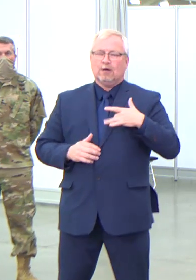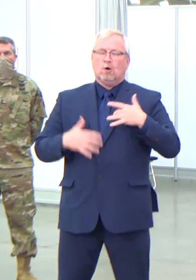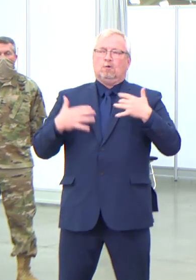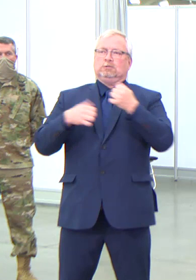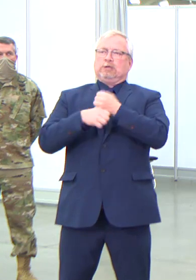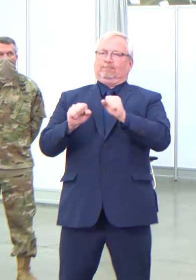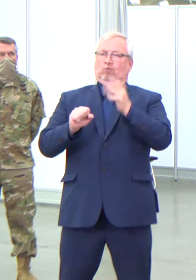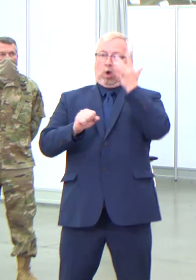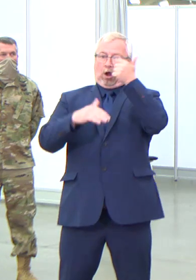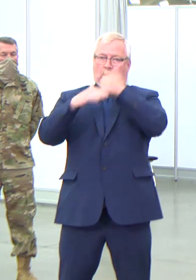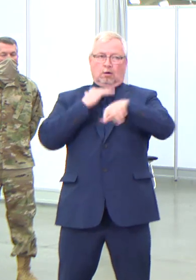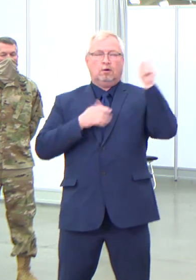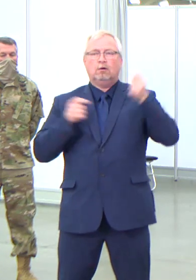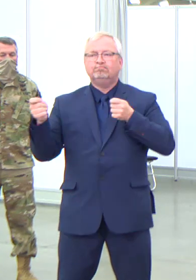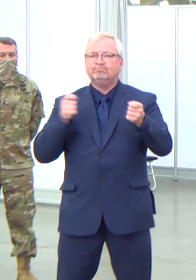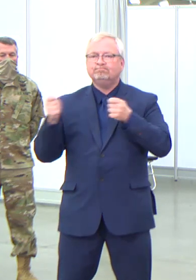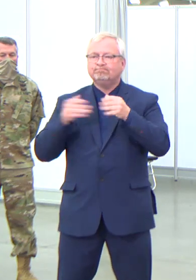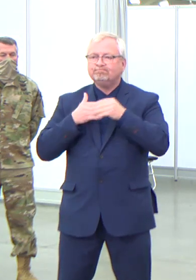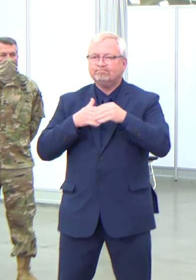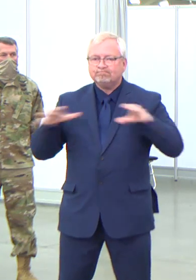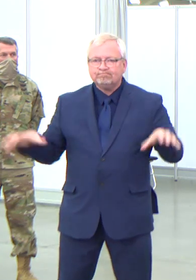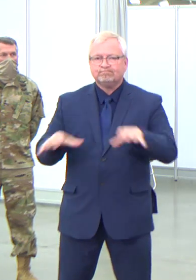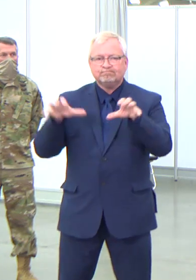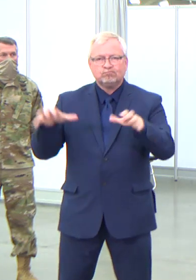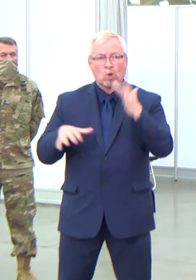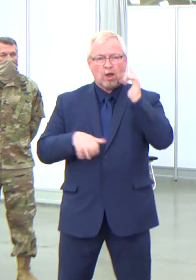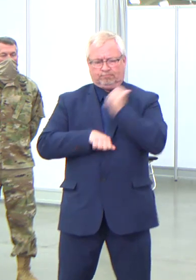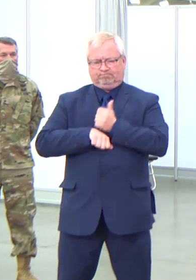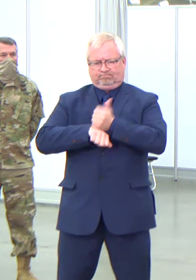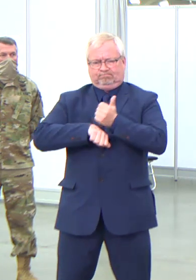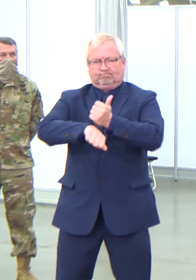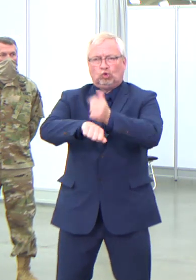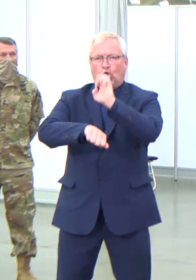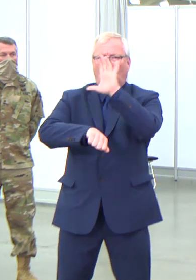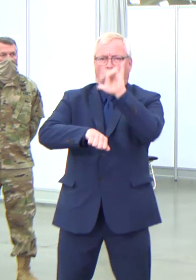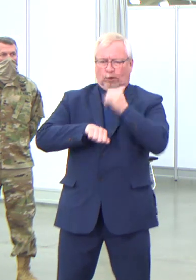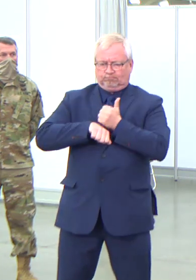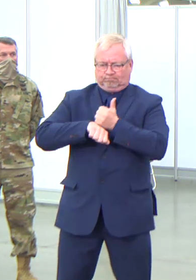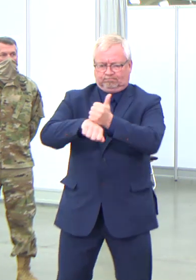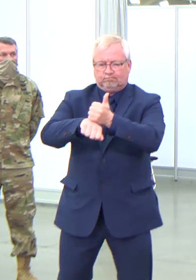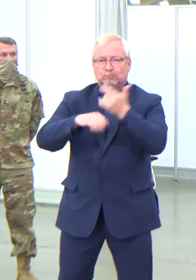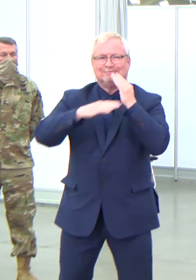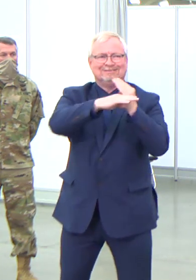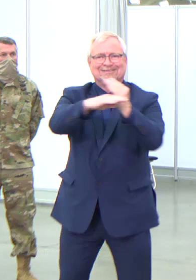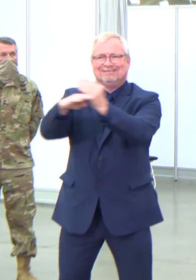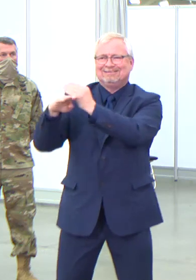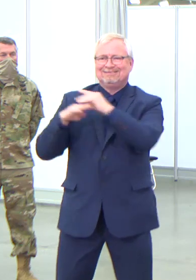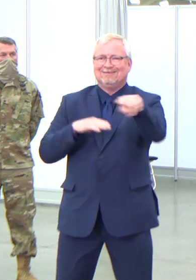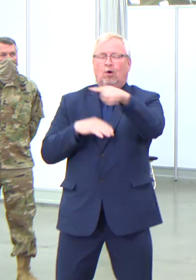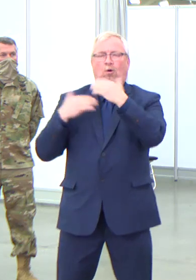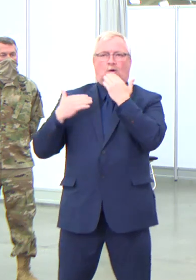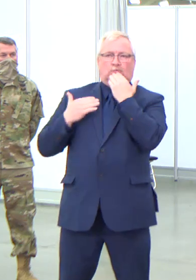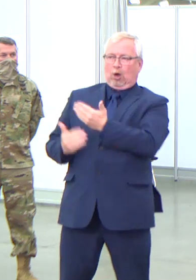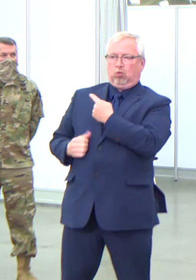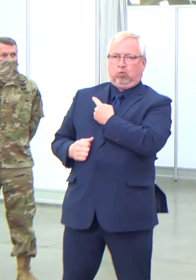place , the early actions you put in place to protect our state from this virus. I'm here to talk to you